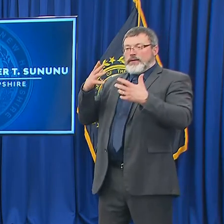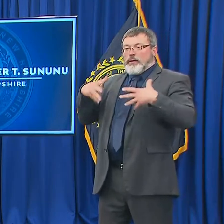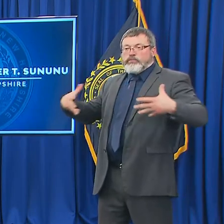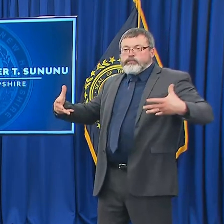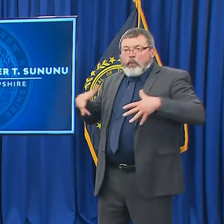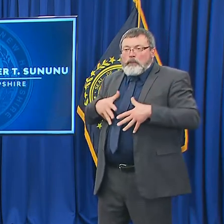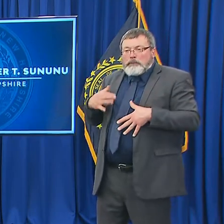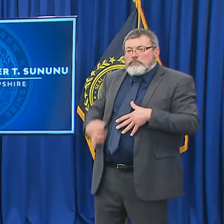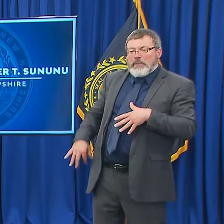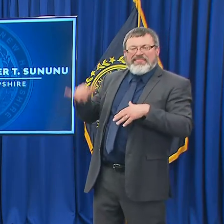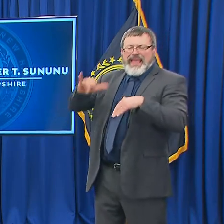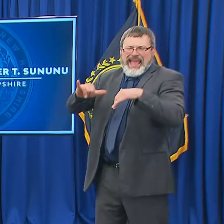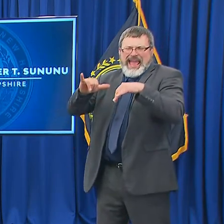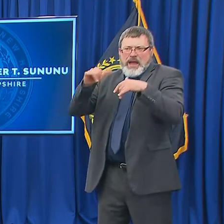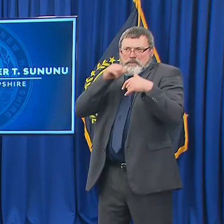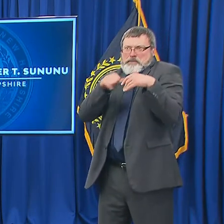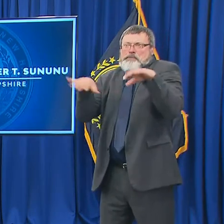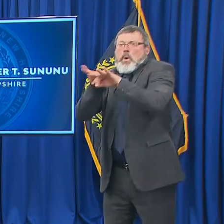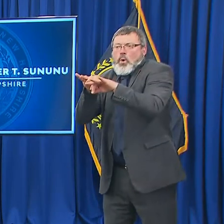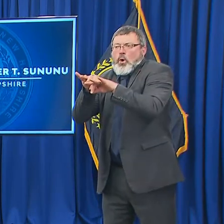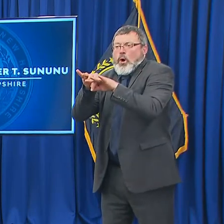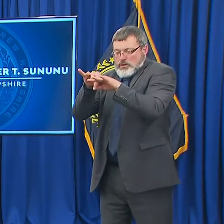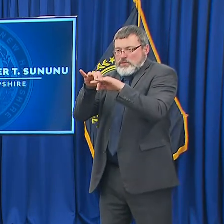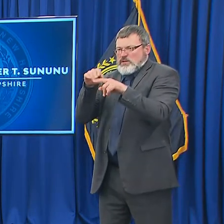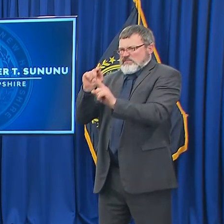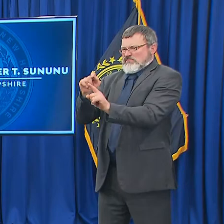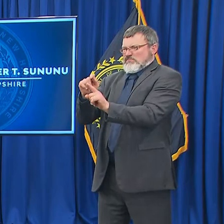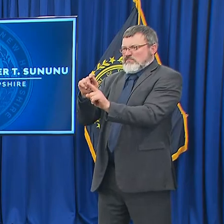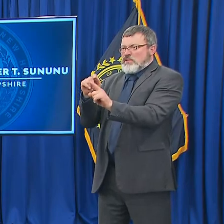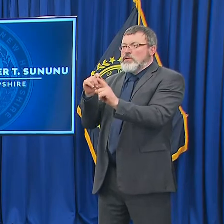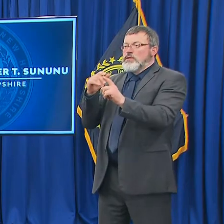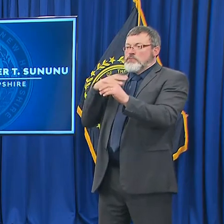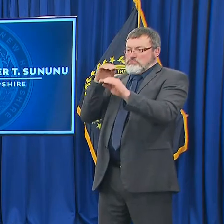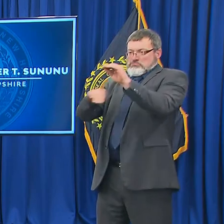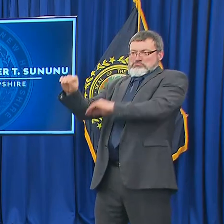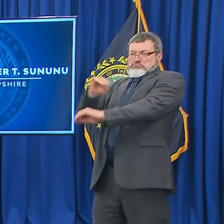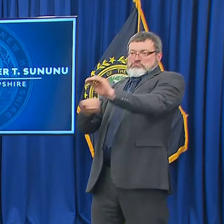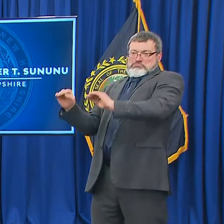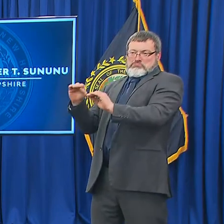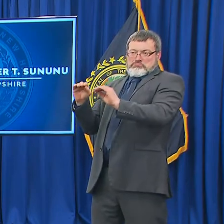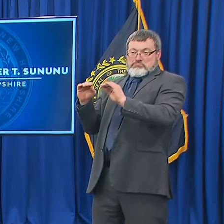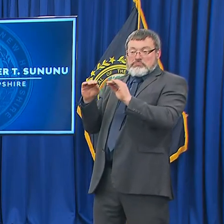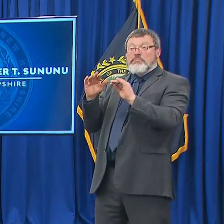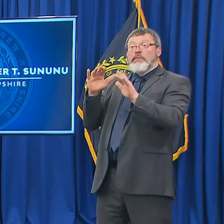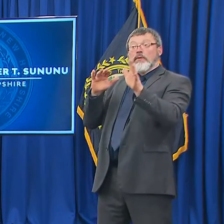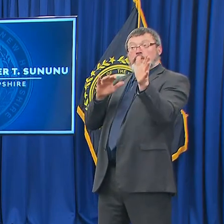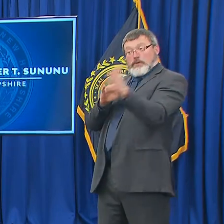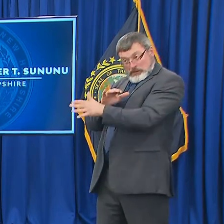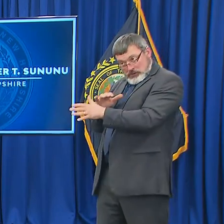We have plenty of PPE we've supplied PPE for most almost everybody in co-ops county